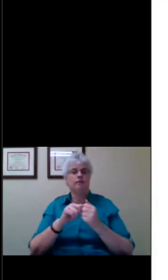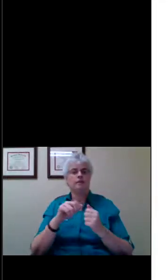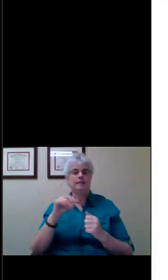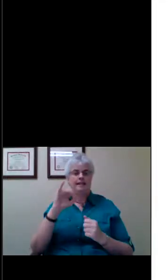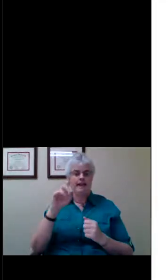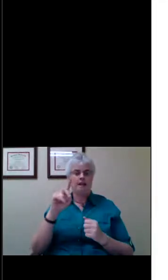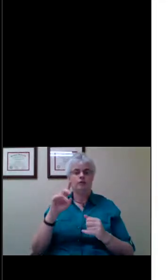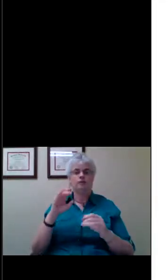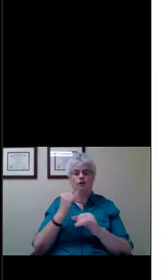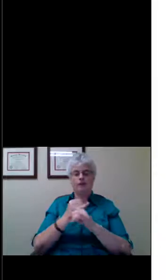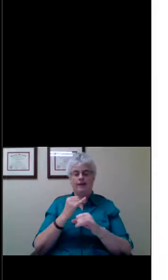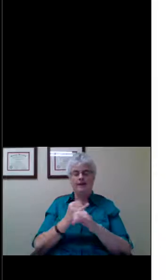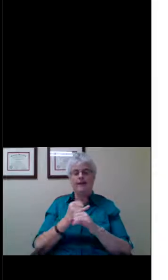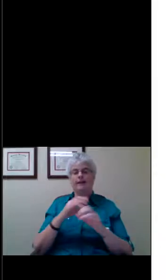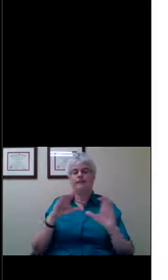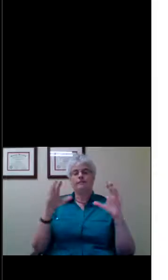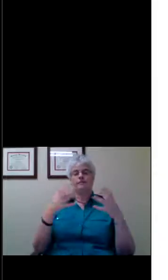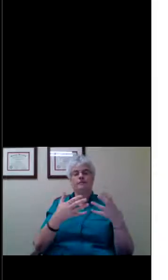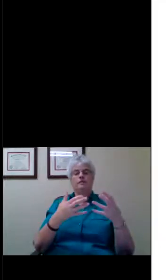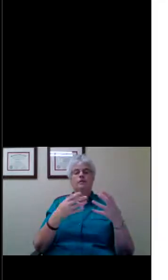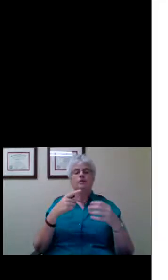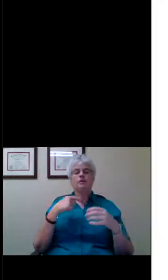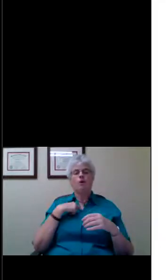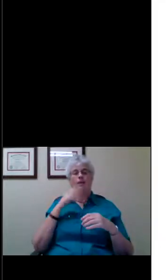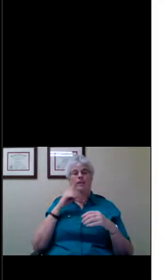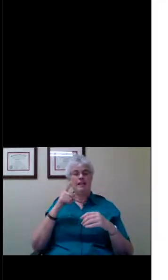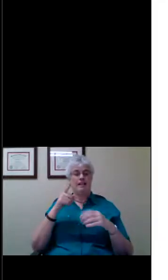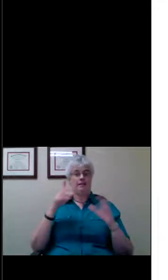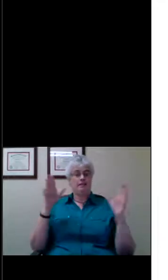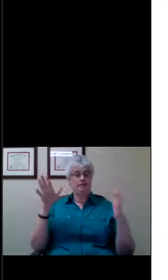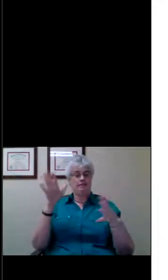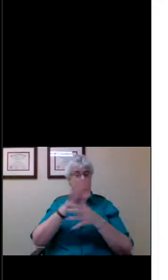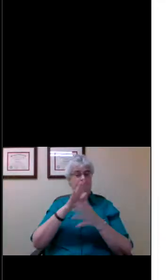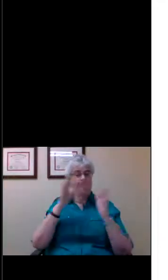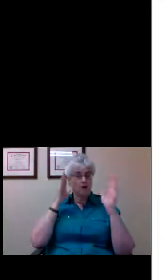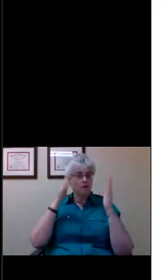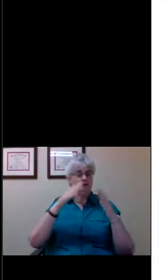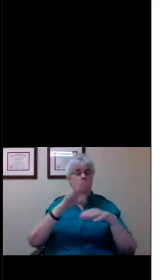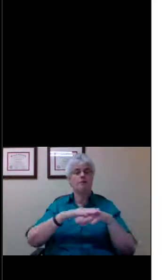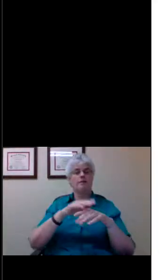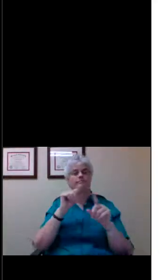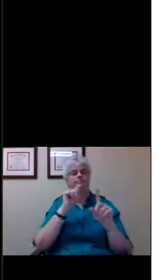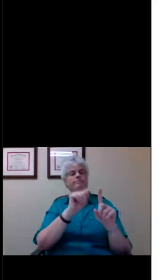my collab- our collaboration with the Indiana School for the Deaf. Our primary